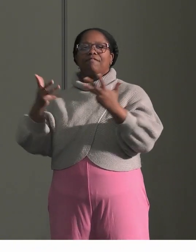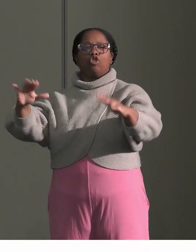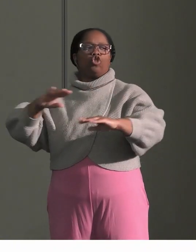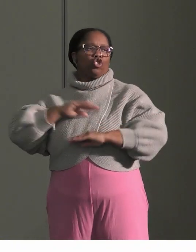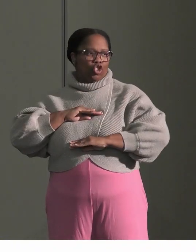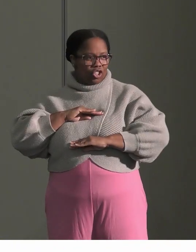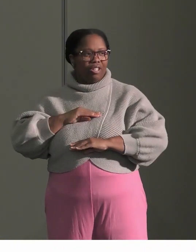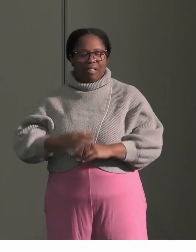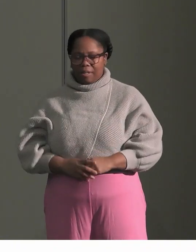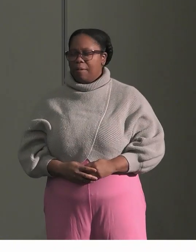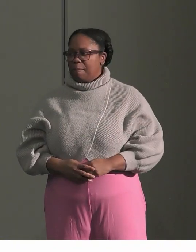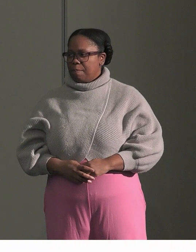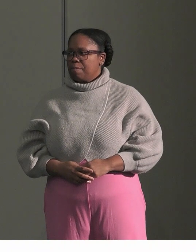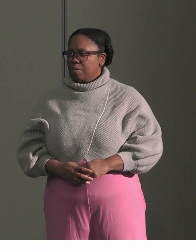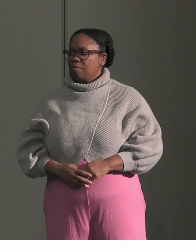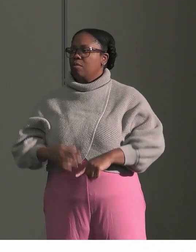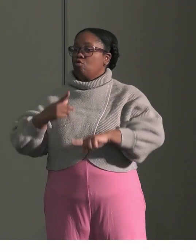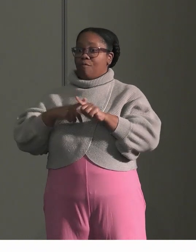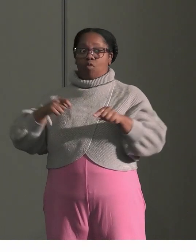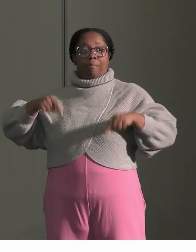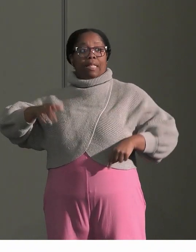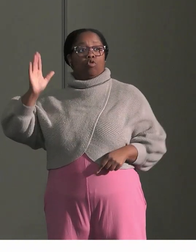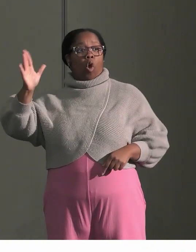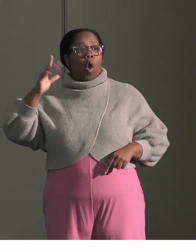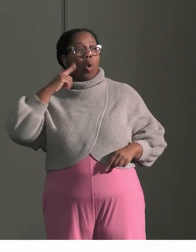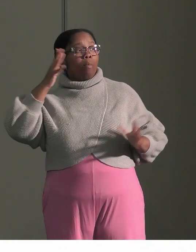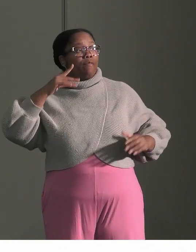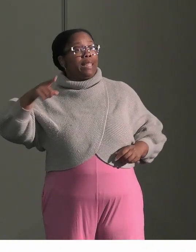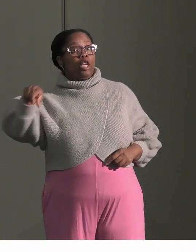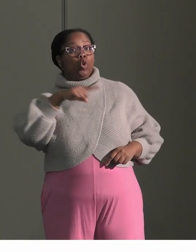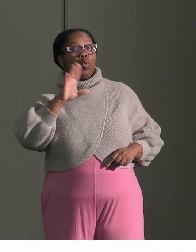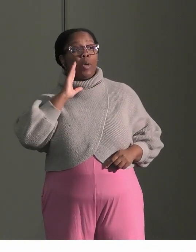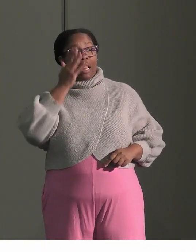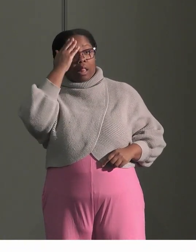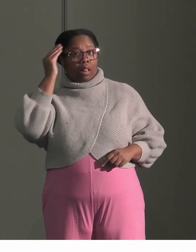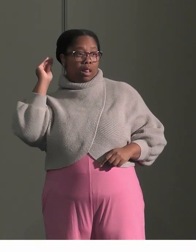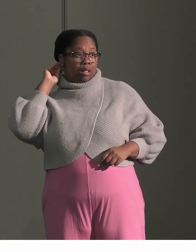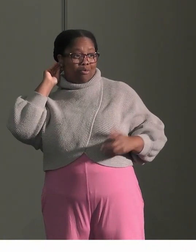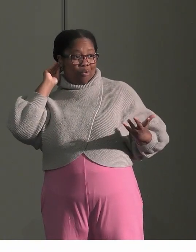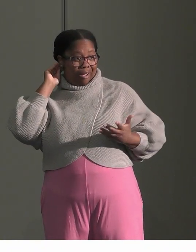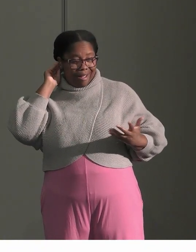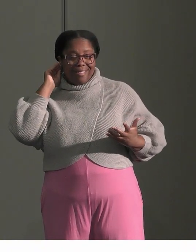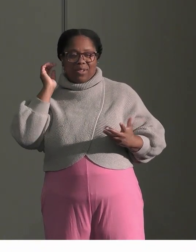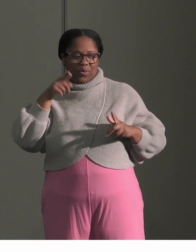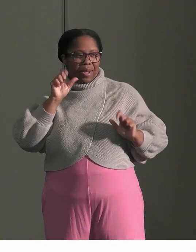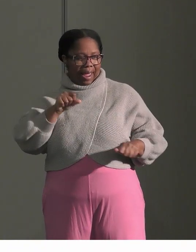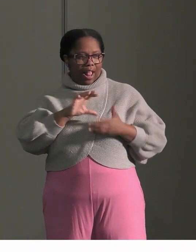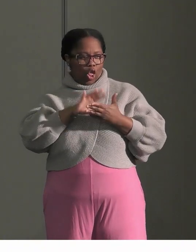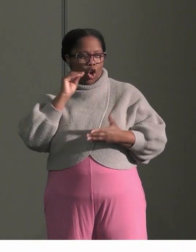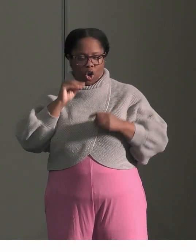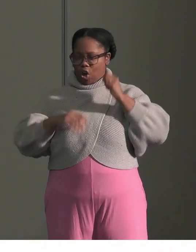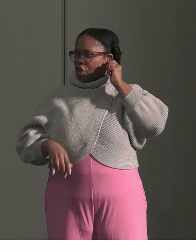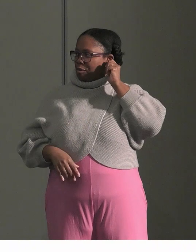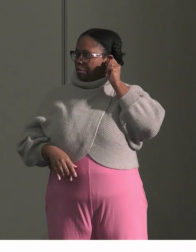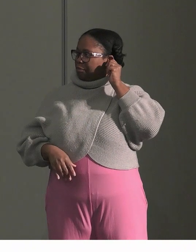And so, from the talk I hope folks kind of takeaway what you can get from the pools. So